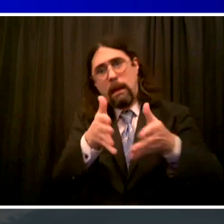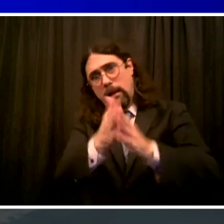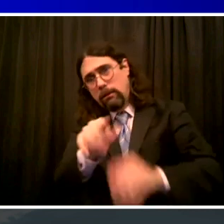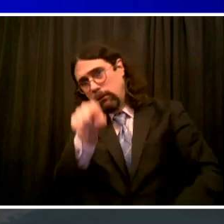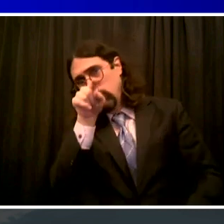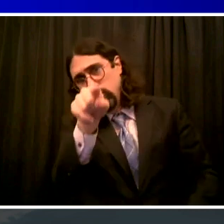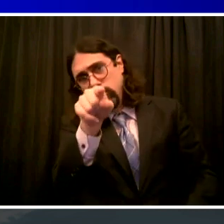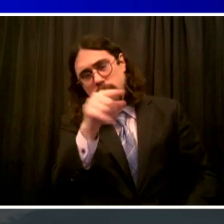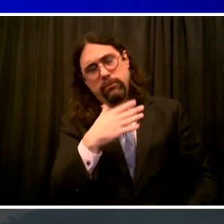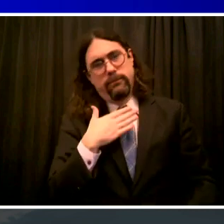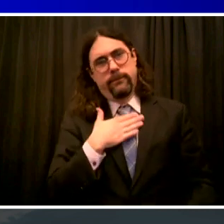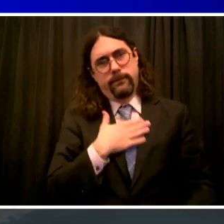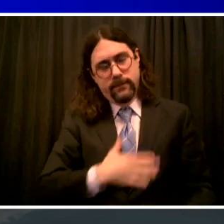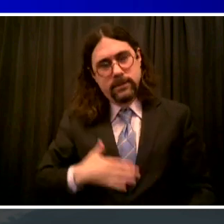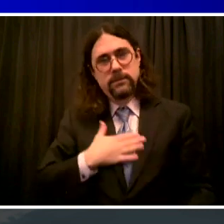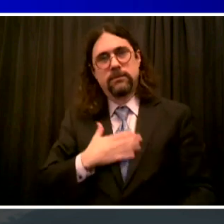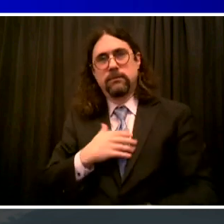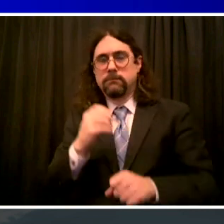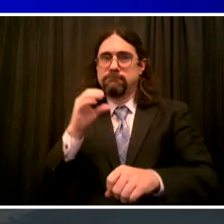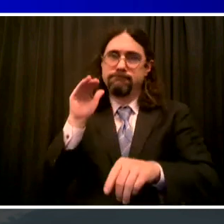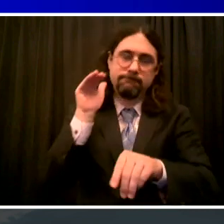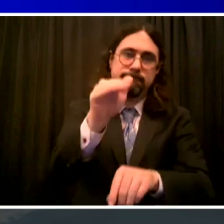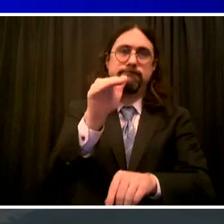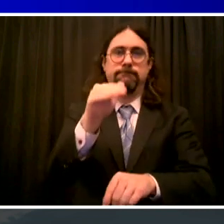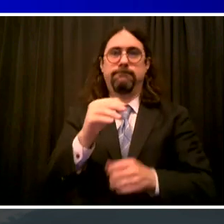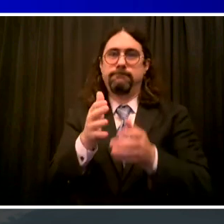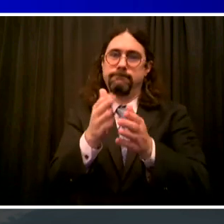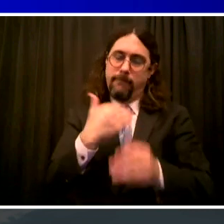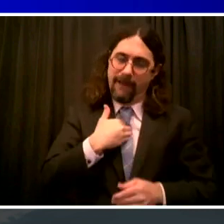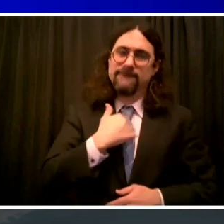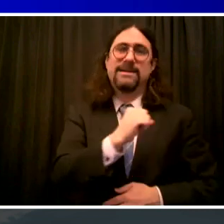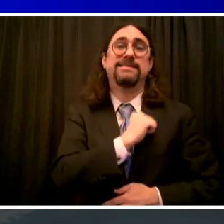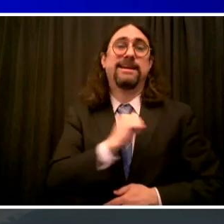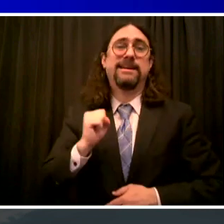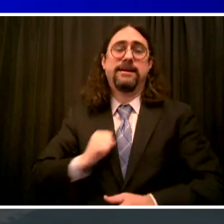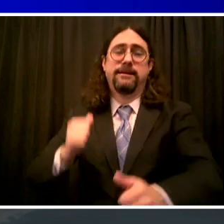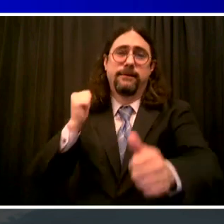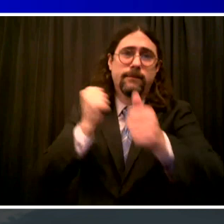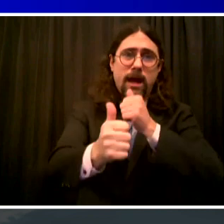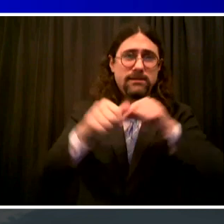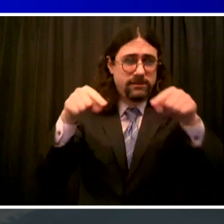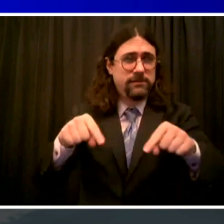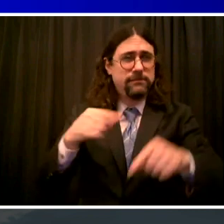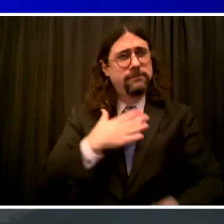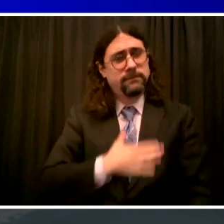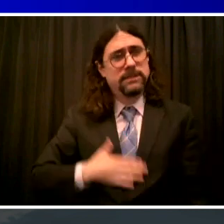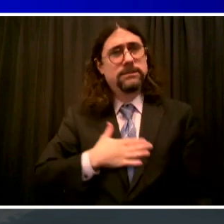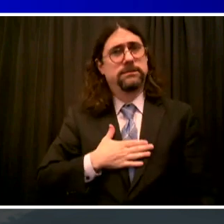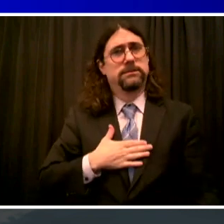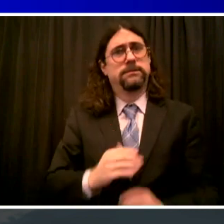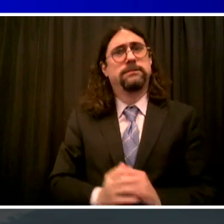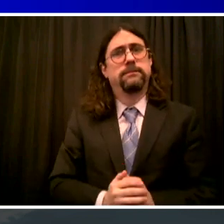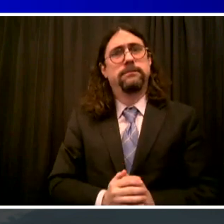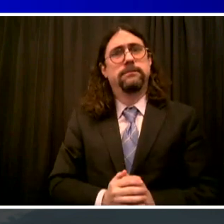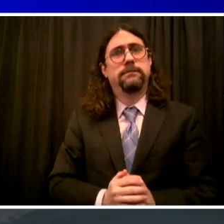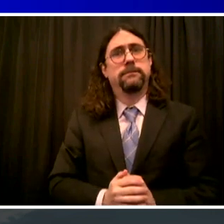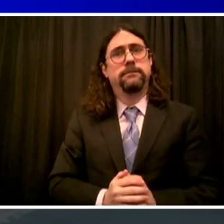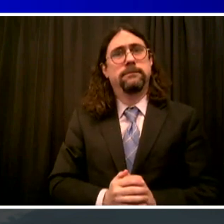IT'S AS SIMPLE AS THAT.